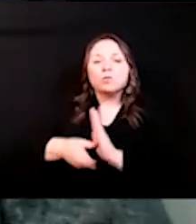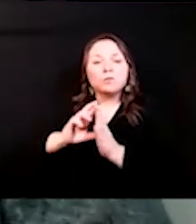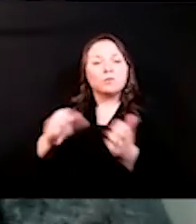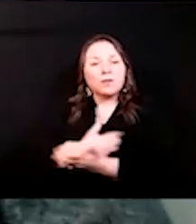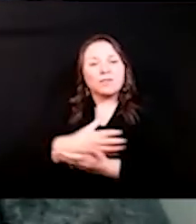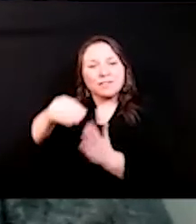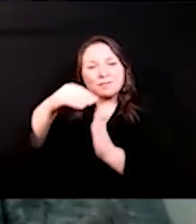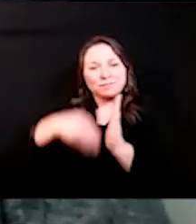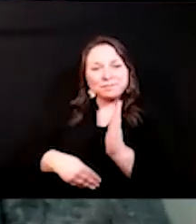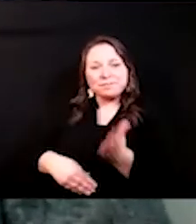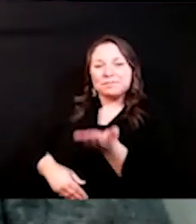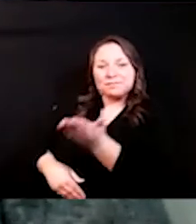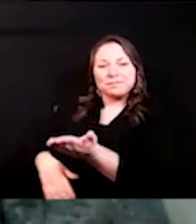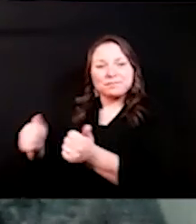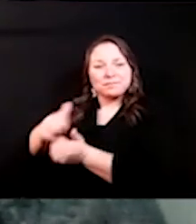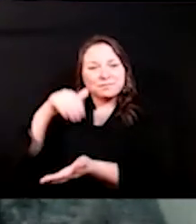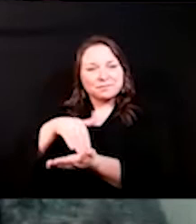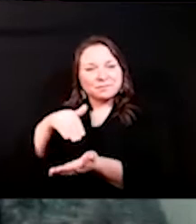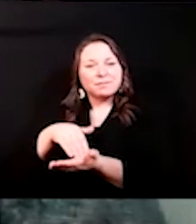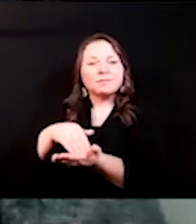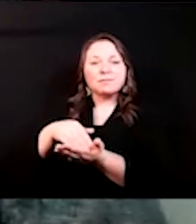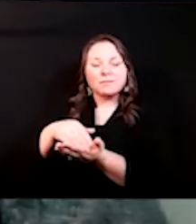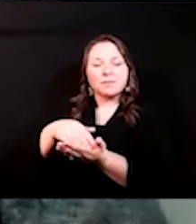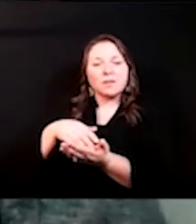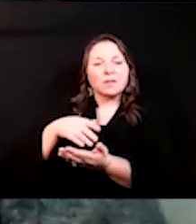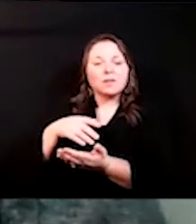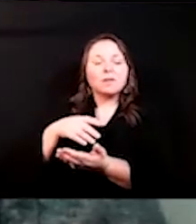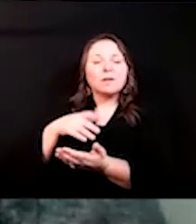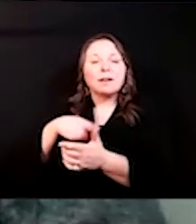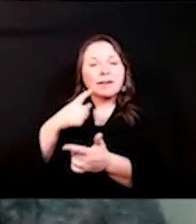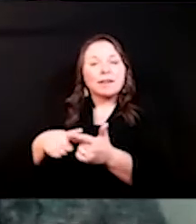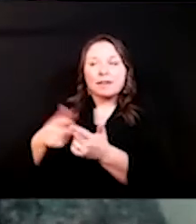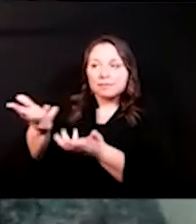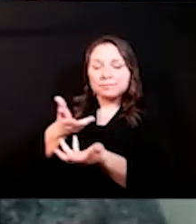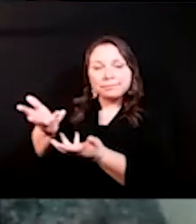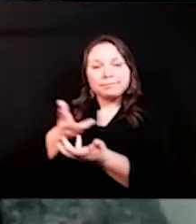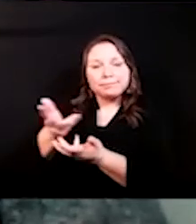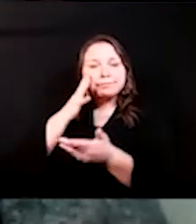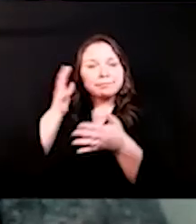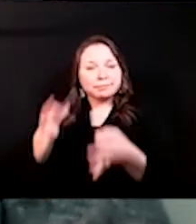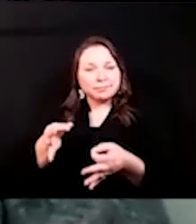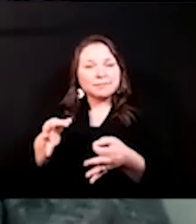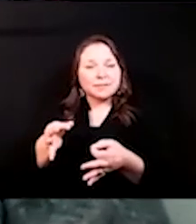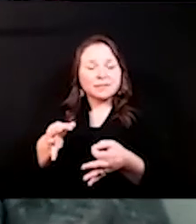HELPFUL TO JUST REVIEW WHAT'S IN EACH OF THESE VACCINES THAT THEY'RE POTENTIALLY GOING TO GET AND TO TALK WITH THEIR